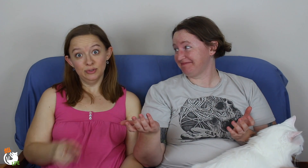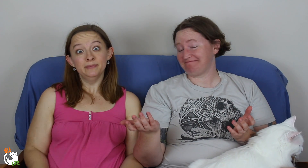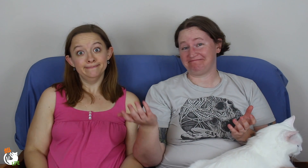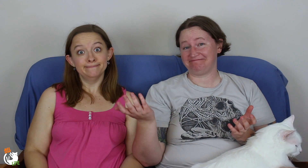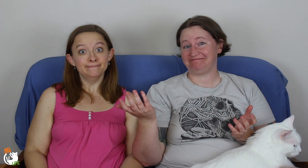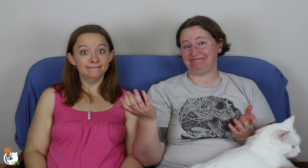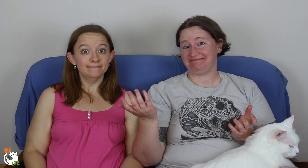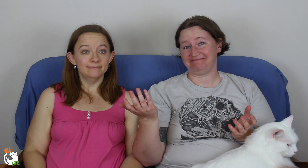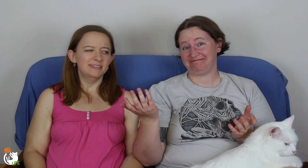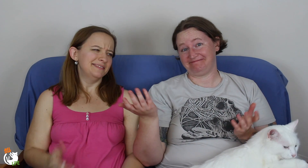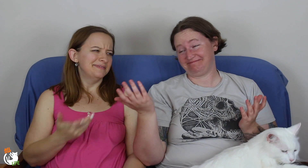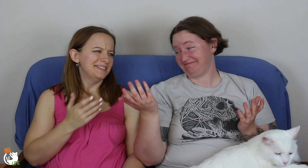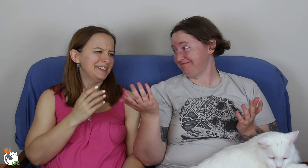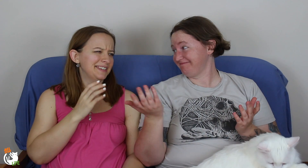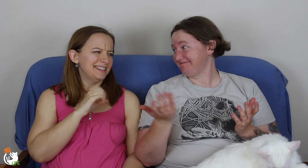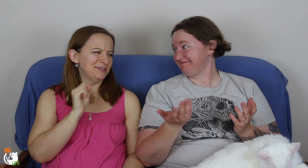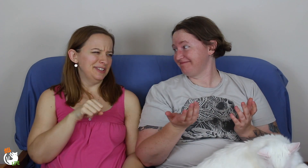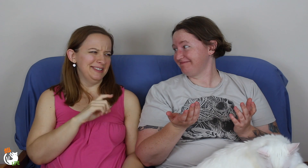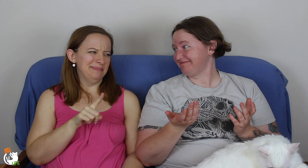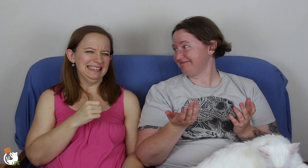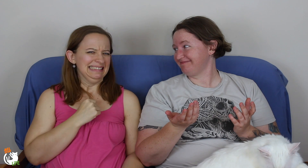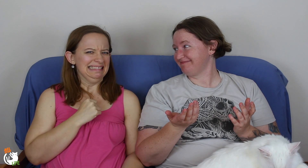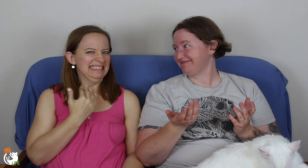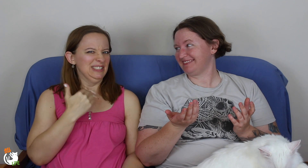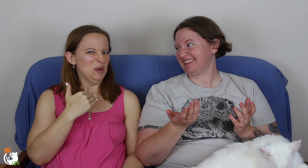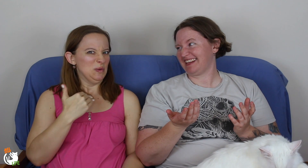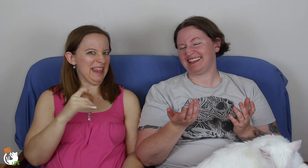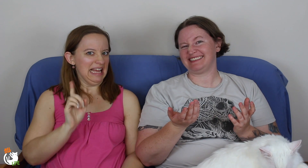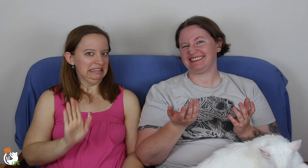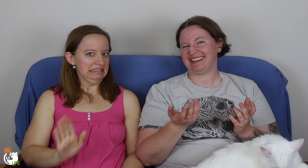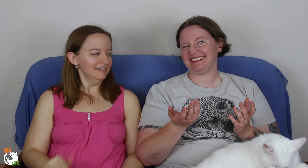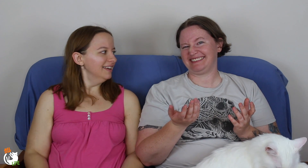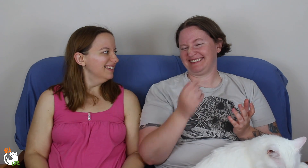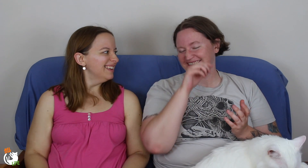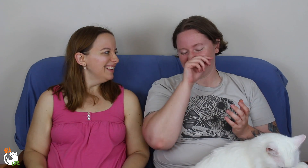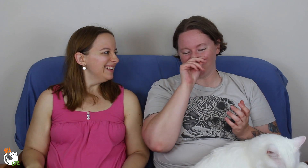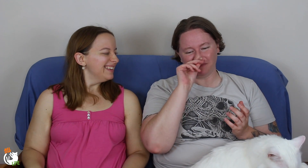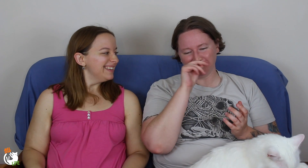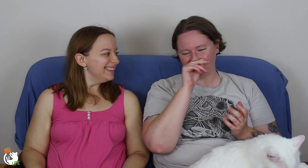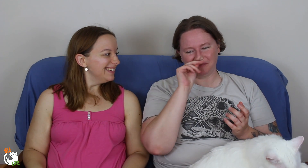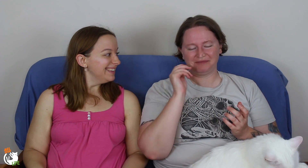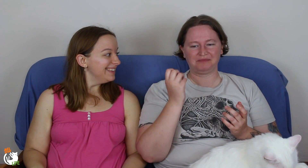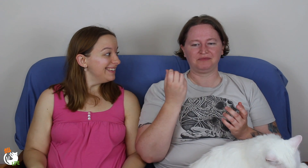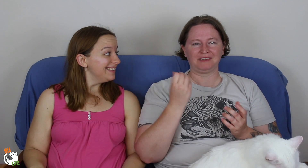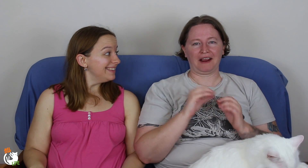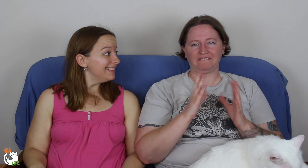[JI] True. Well, I mean I guess you could but... yeah don't do that.